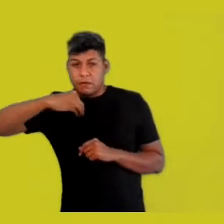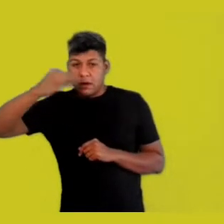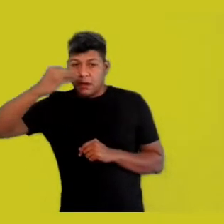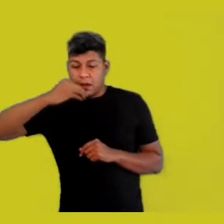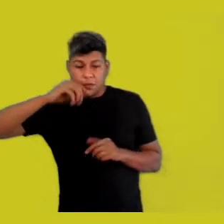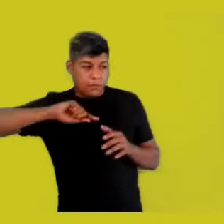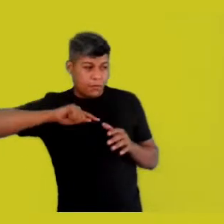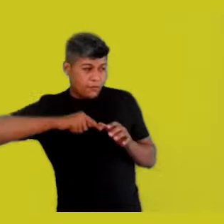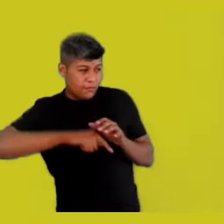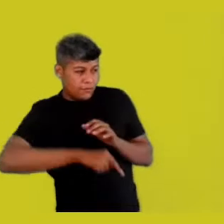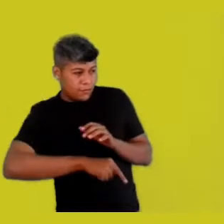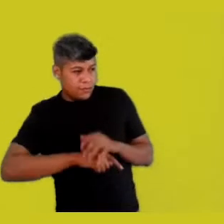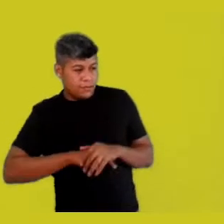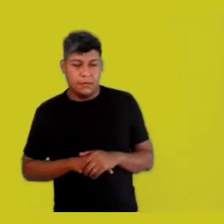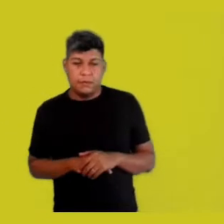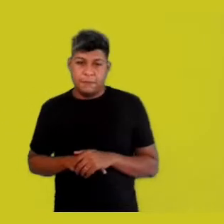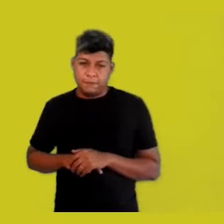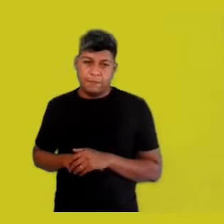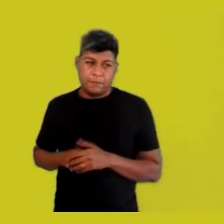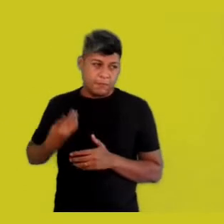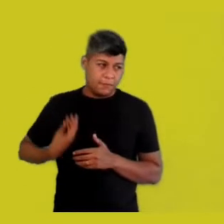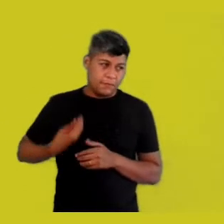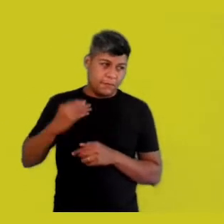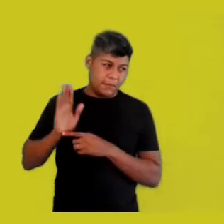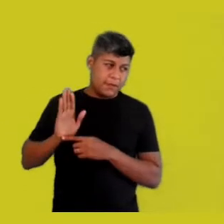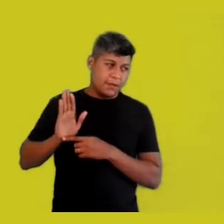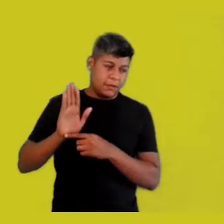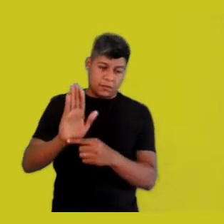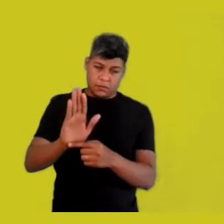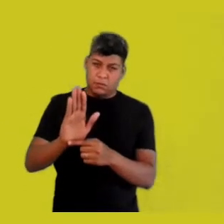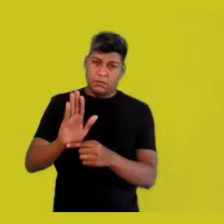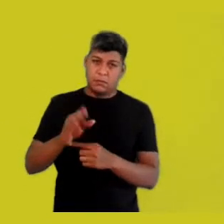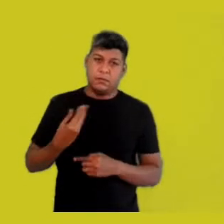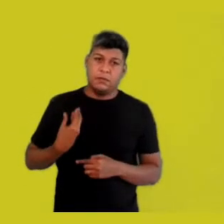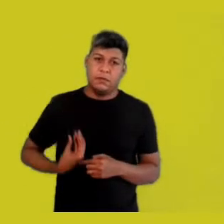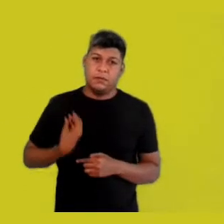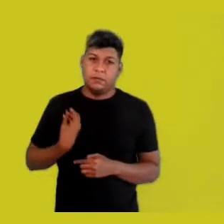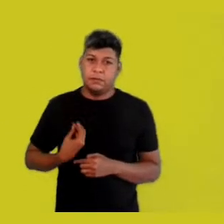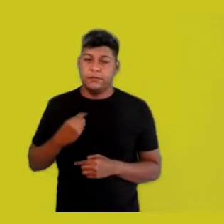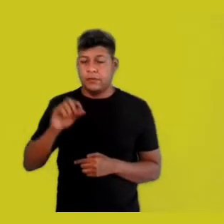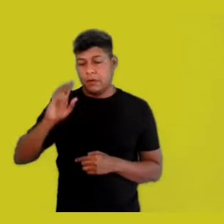to use a fundamental term in theater itself.